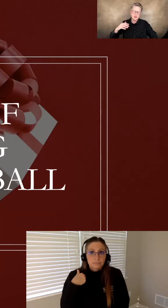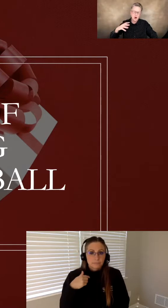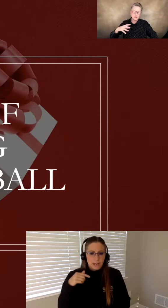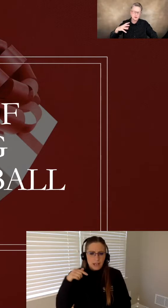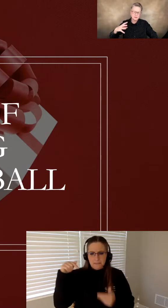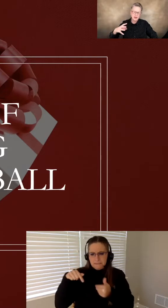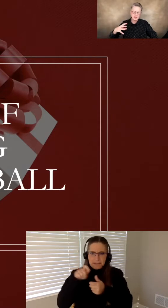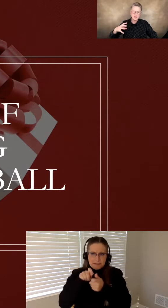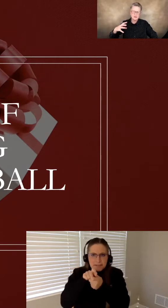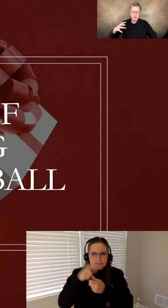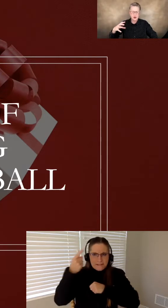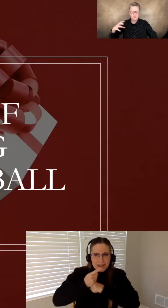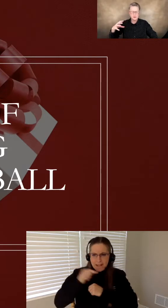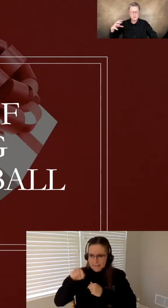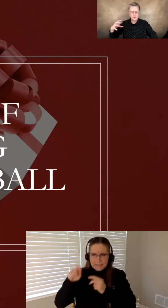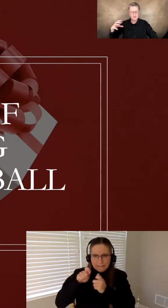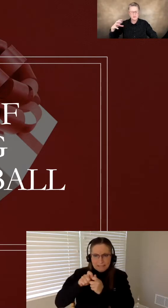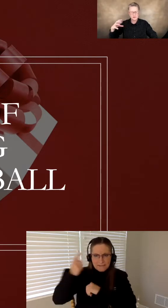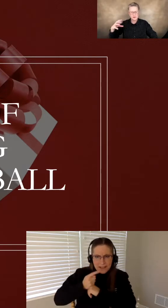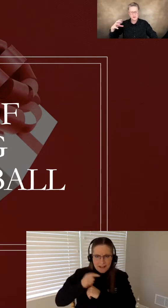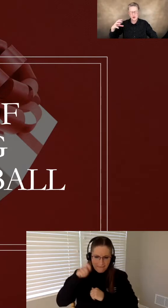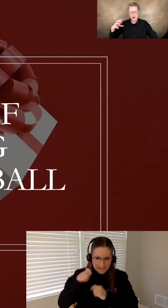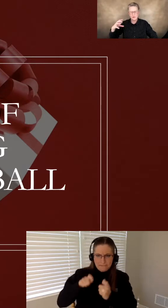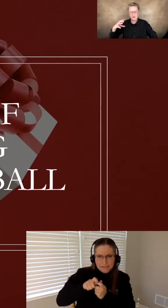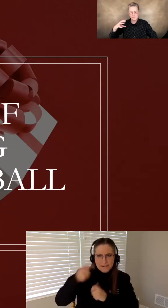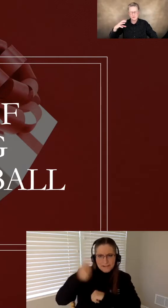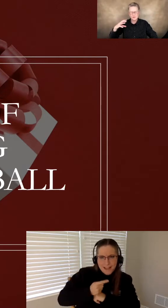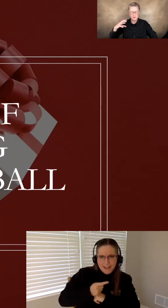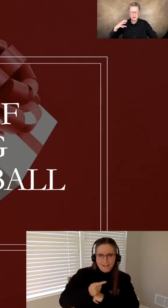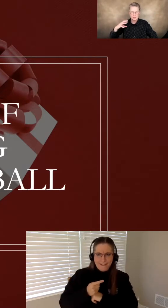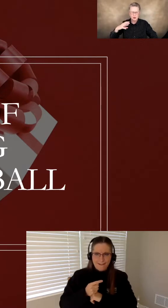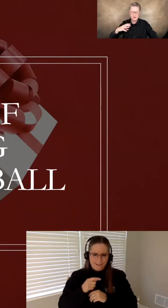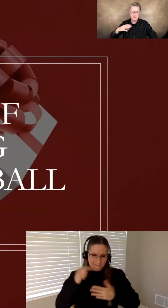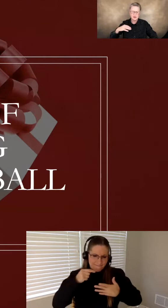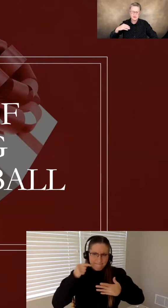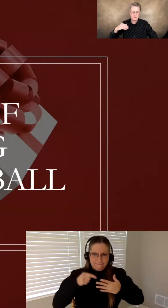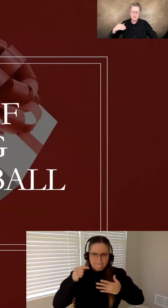chocolate was made and this chocolate was made of this type of . . . we melted it, and then we